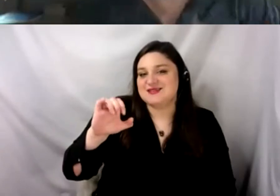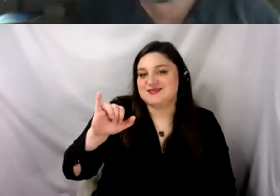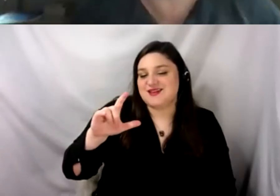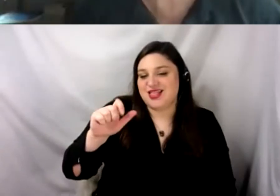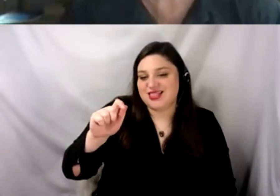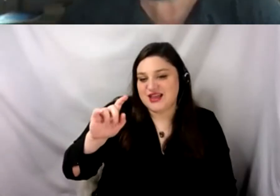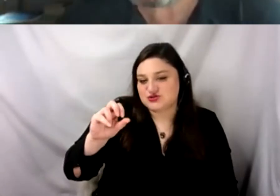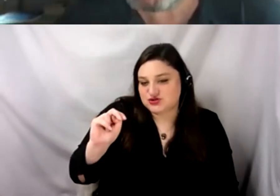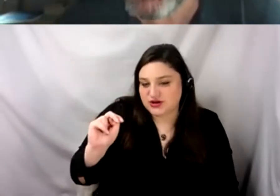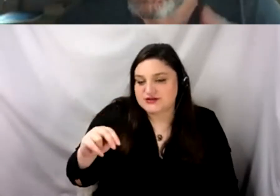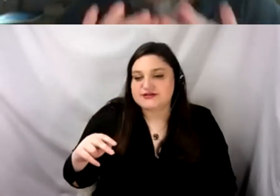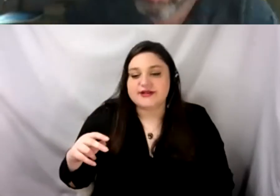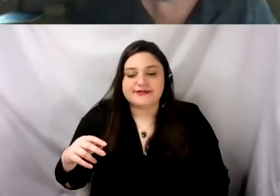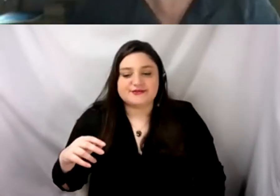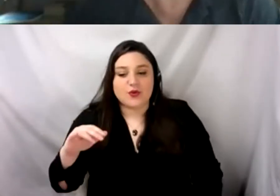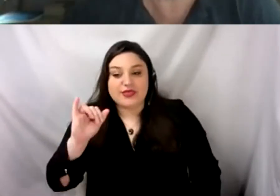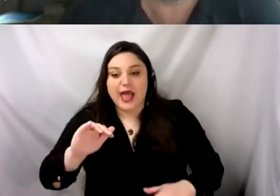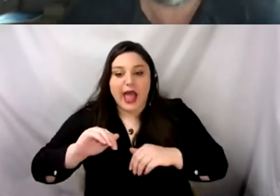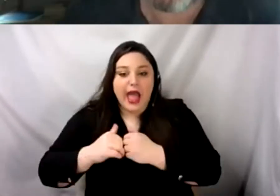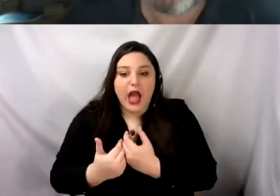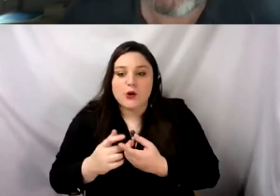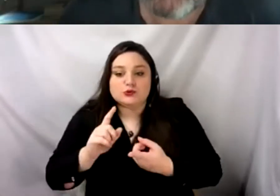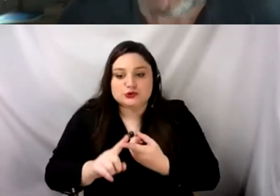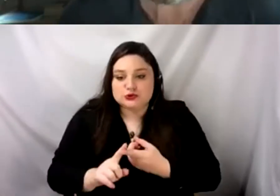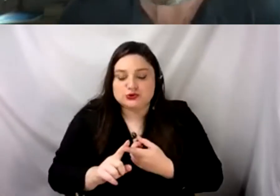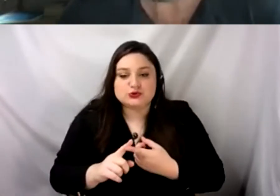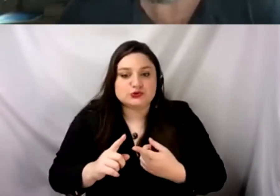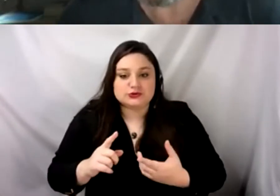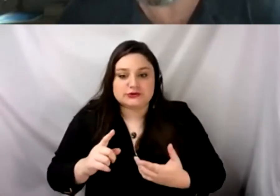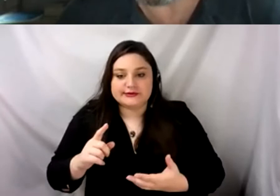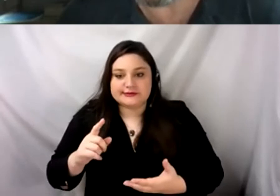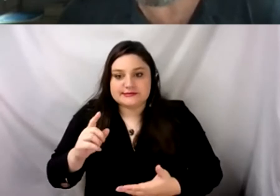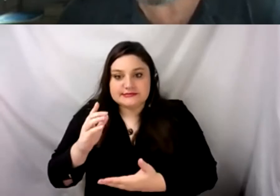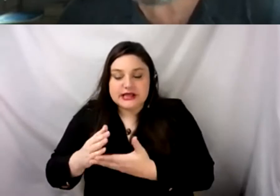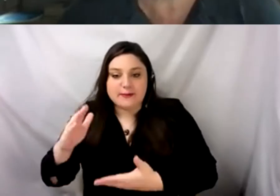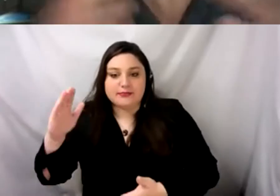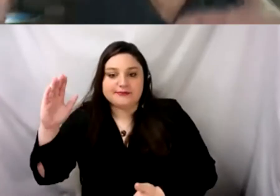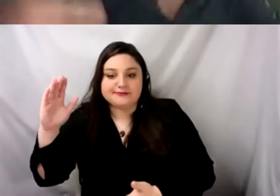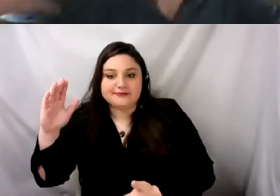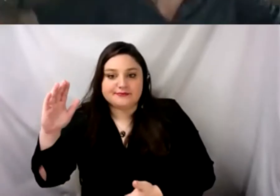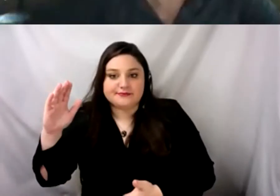from escalating. It is a series of videos you can share with your staff.